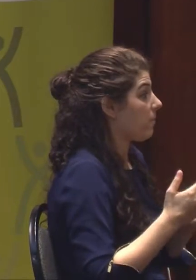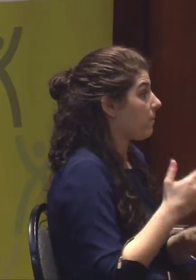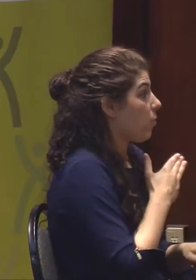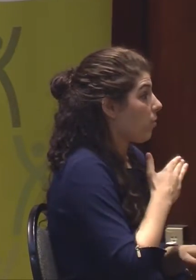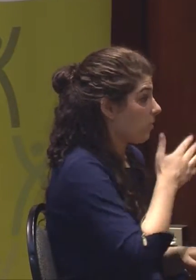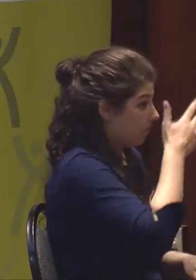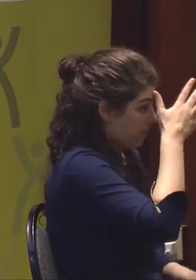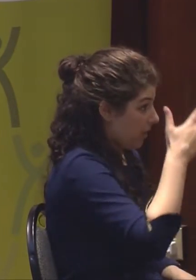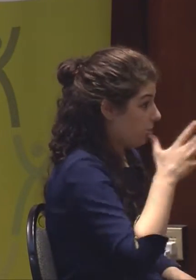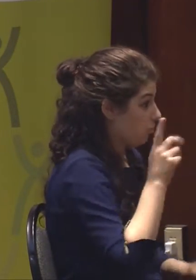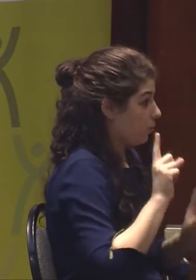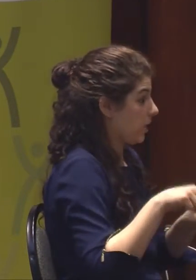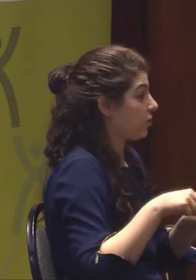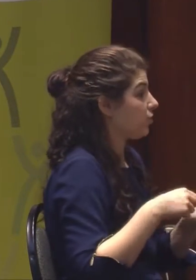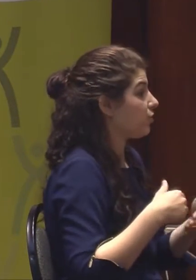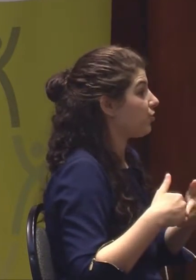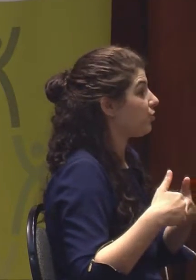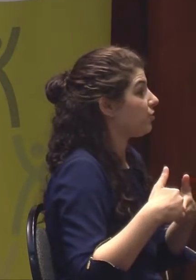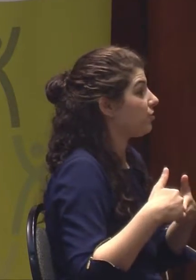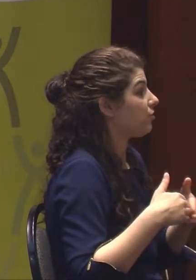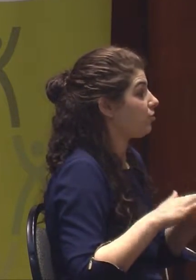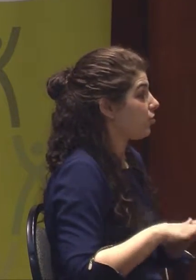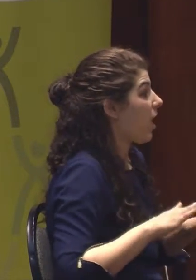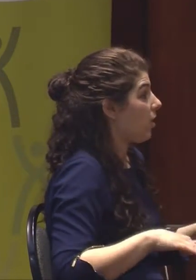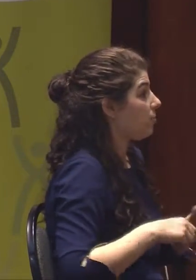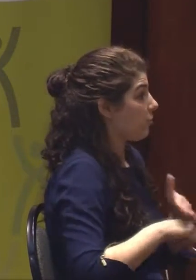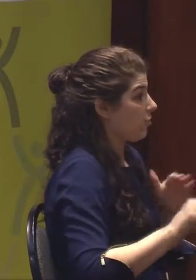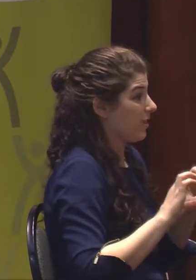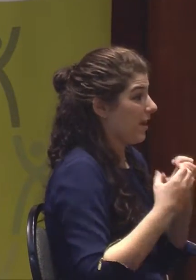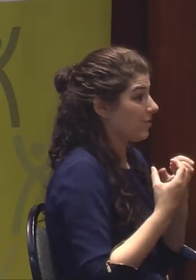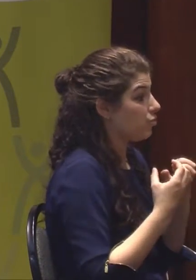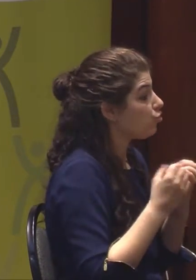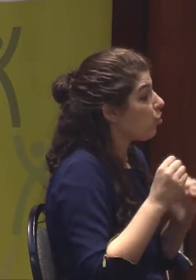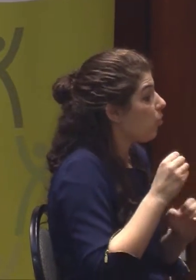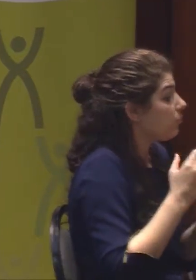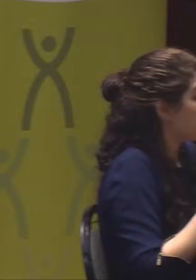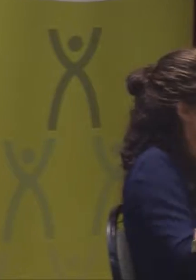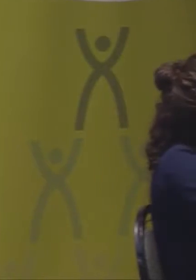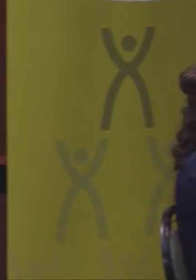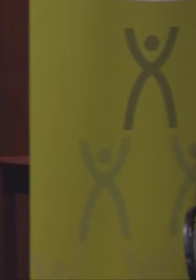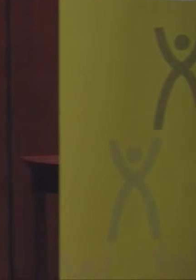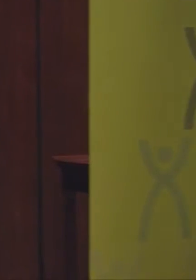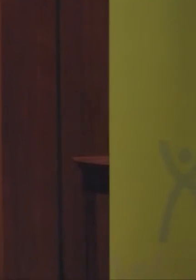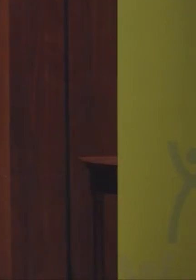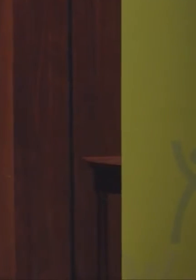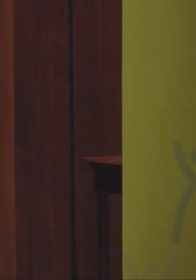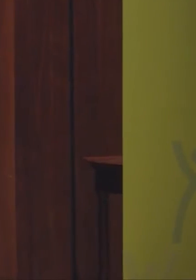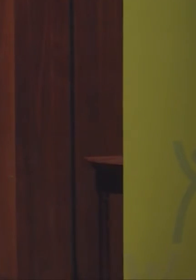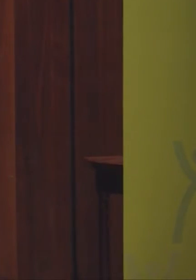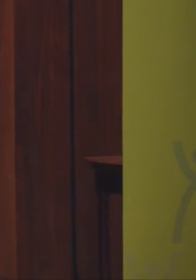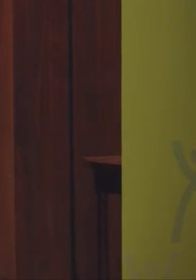birthing classes, you know, so they really didn't get any of that education about what it's gonna be like when you take your baby home from the hospital.